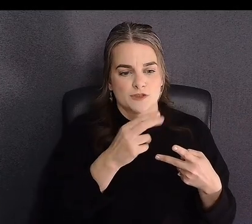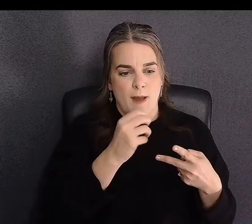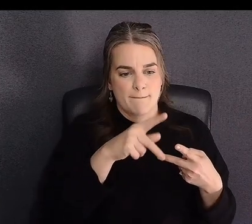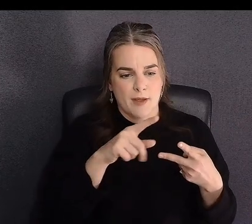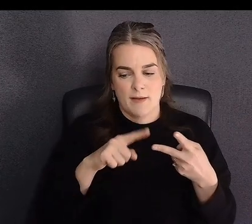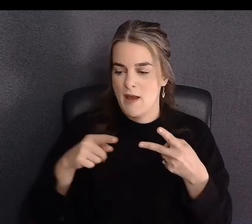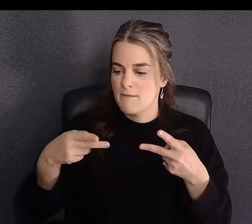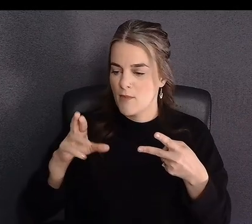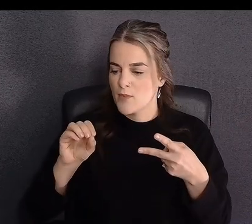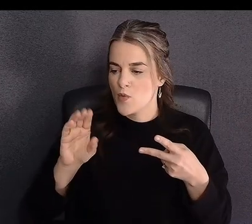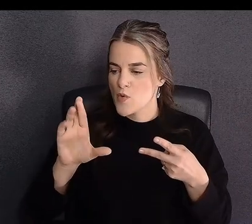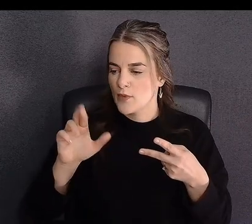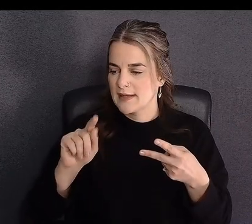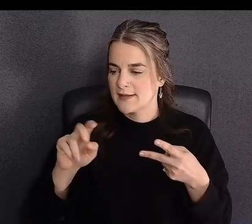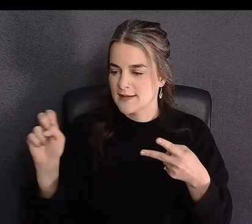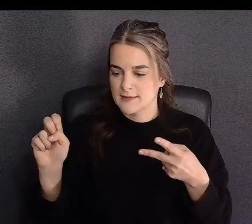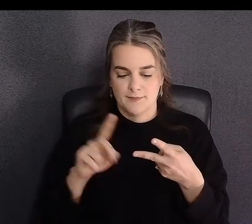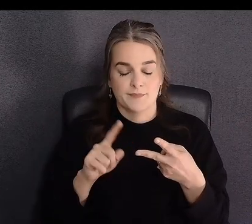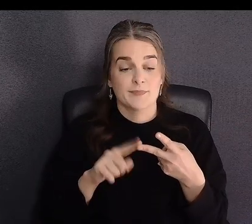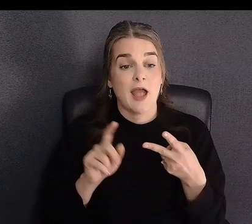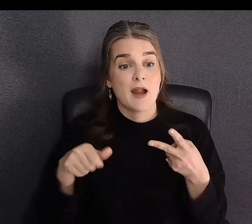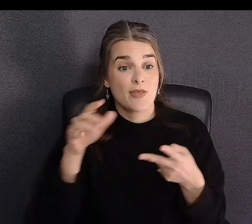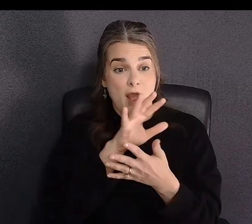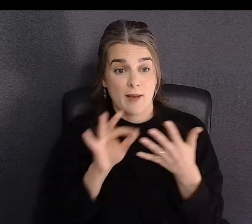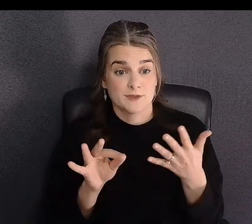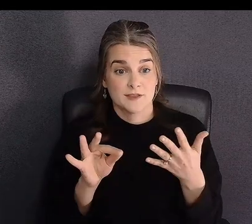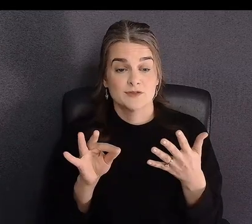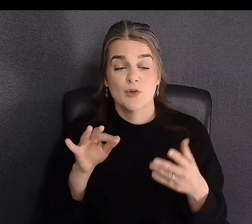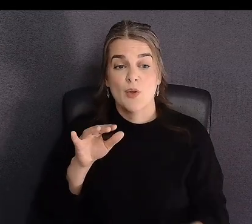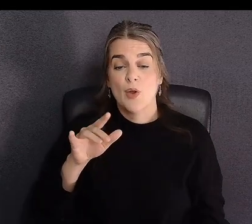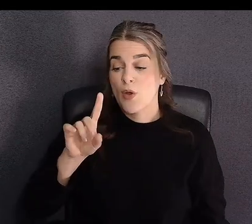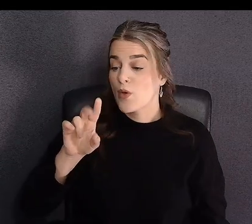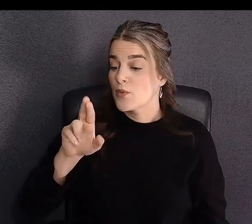Another option that came up was drones. And doing photography with drones can be kind of cool.